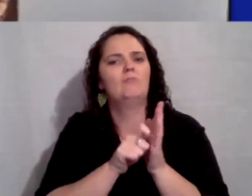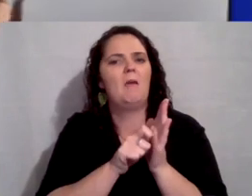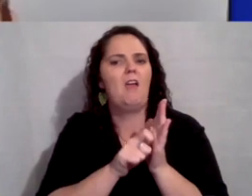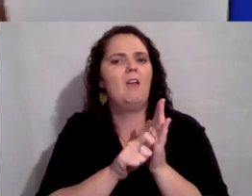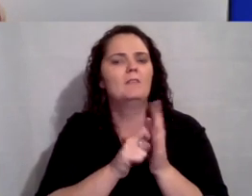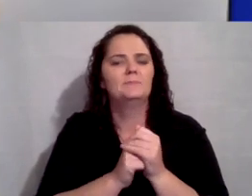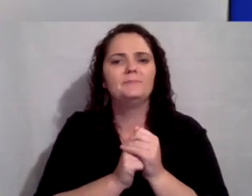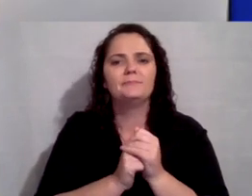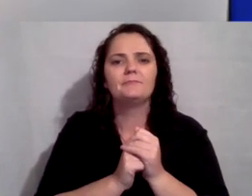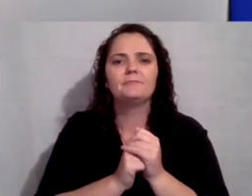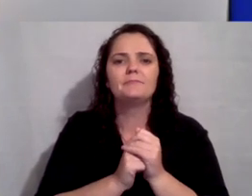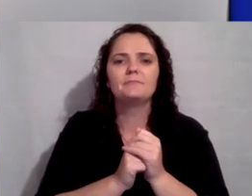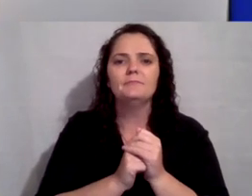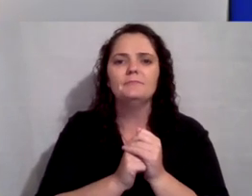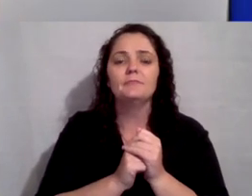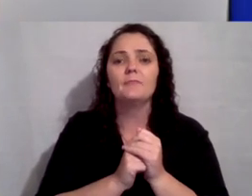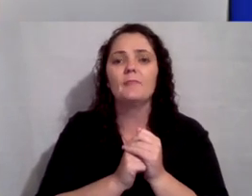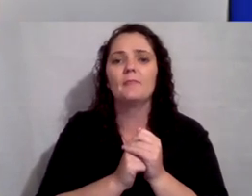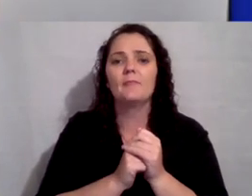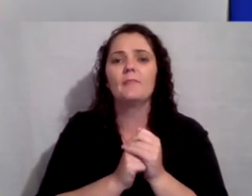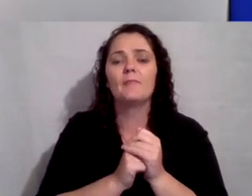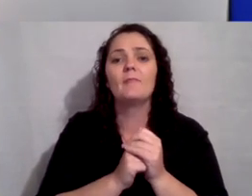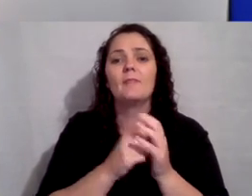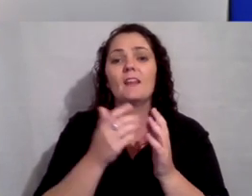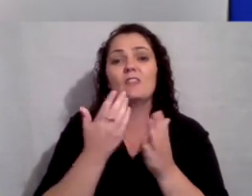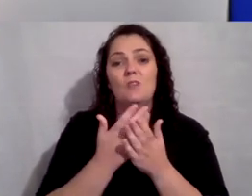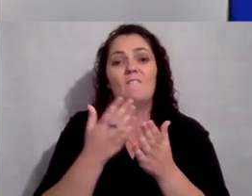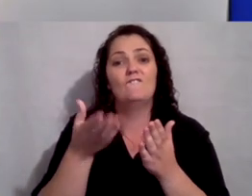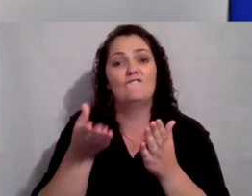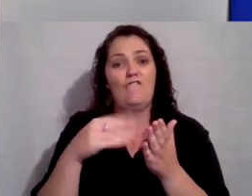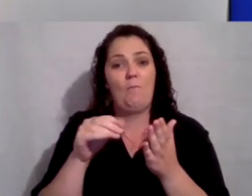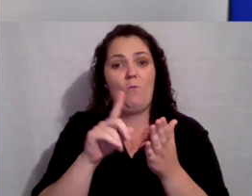Priestly, you know taking latex from what we now call the rubber tree,